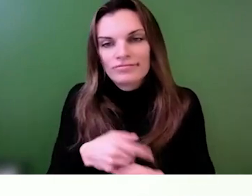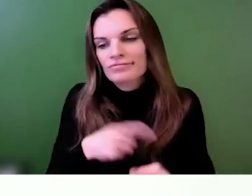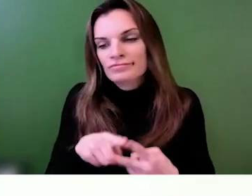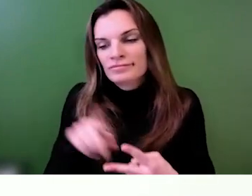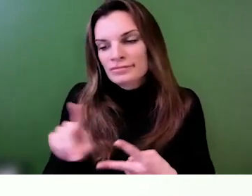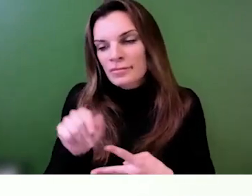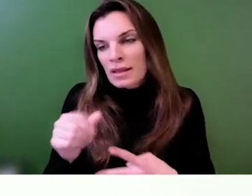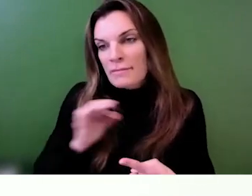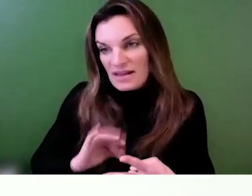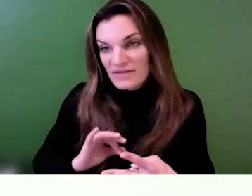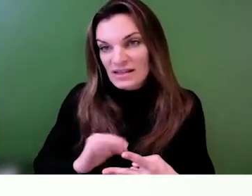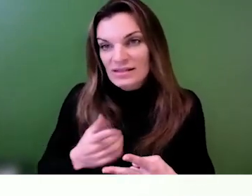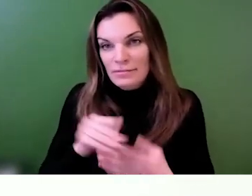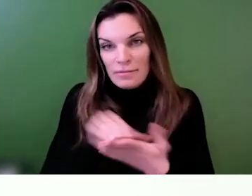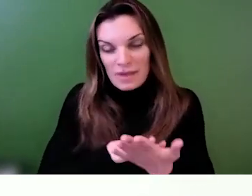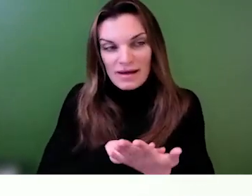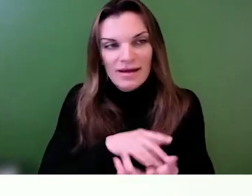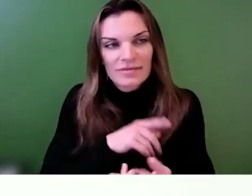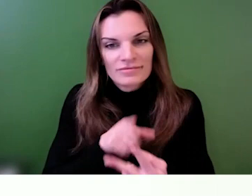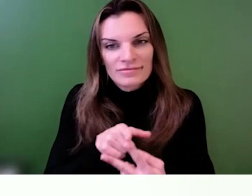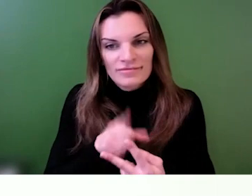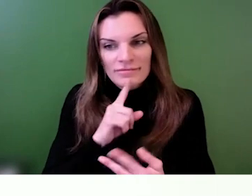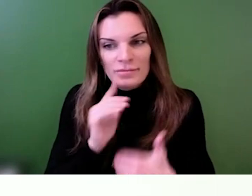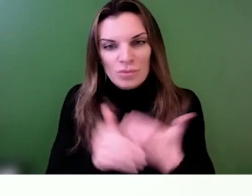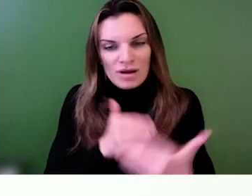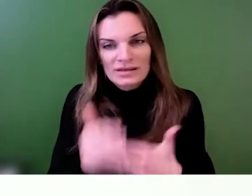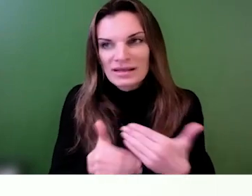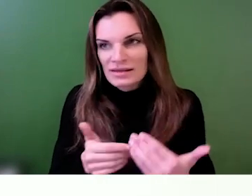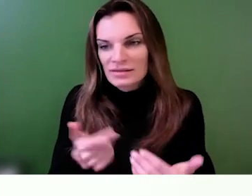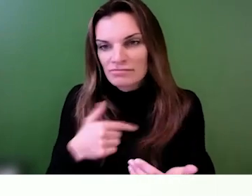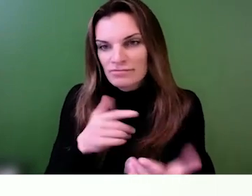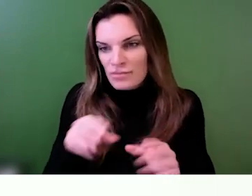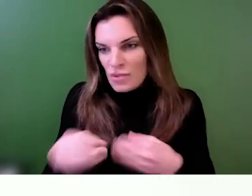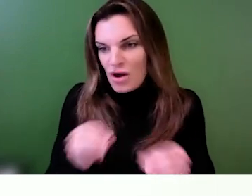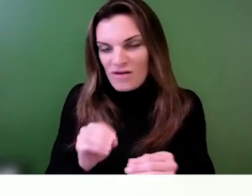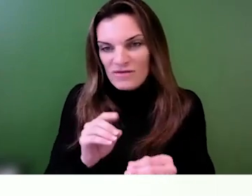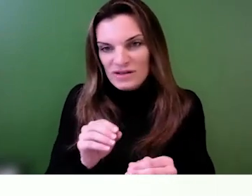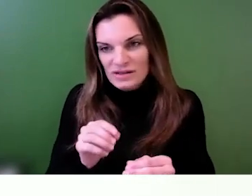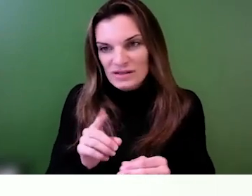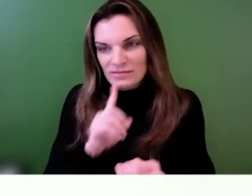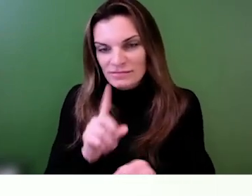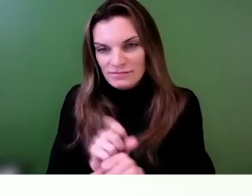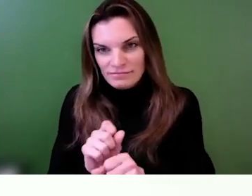benefits, I did mention that that is not a process where our office specifically advocates for a person to get benefits.